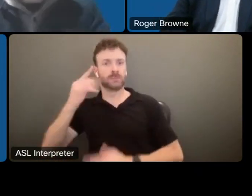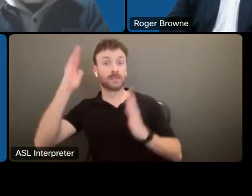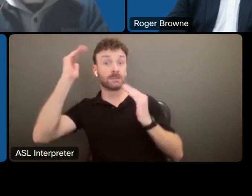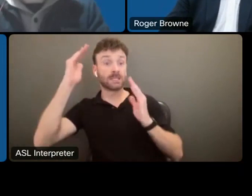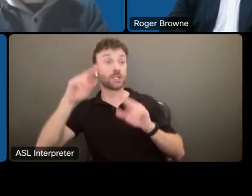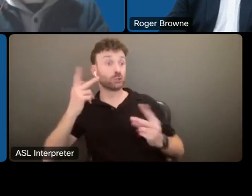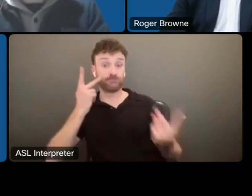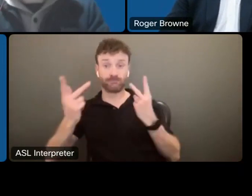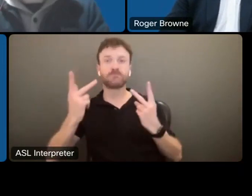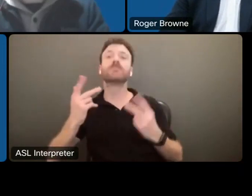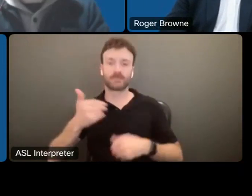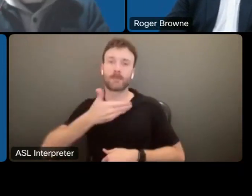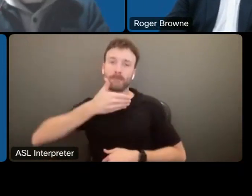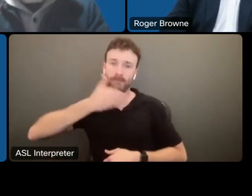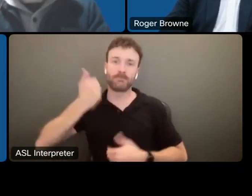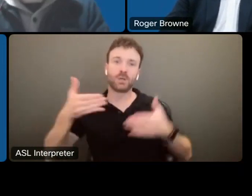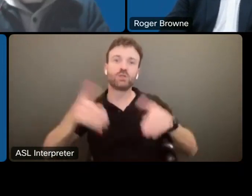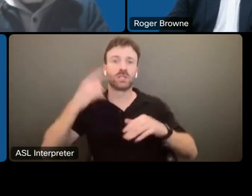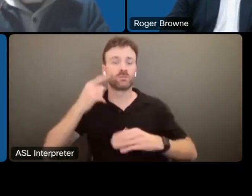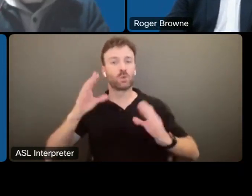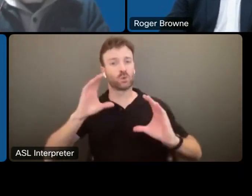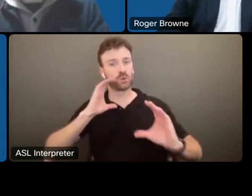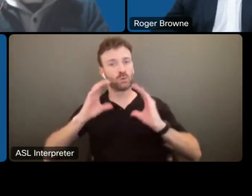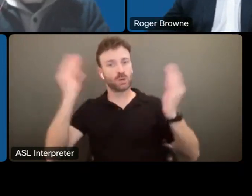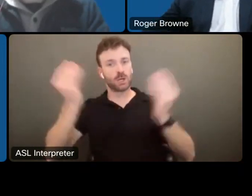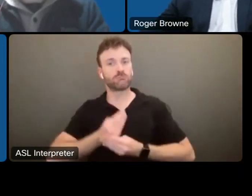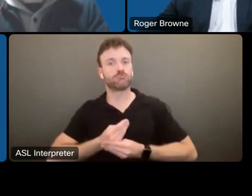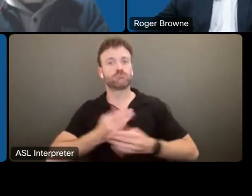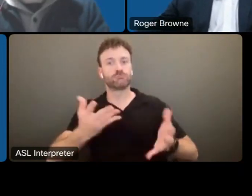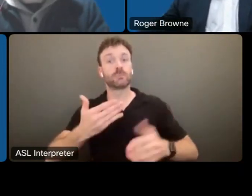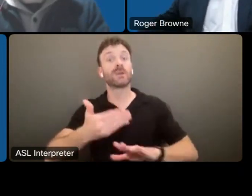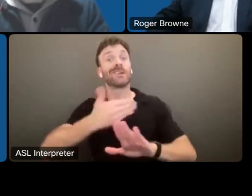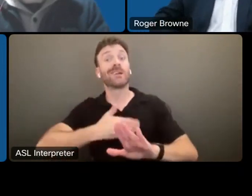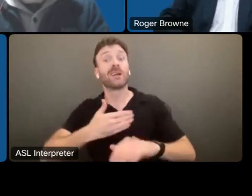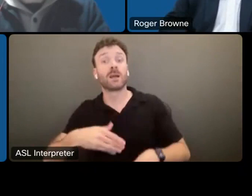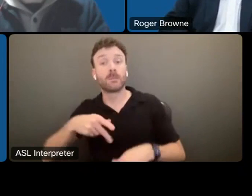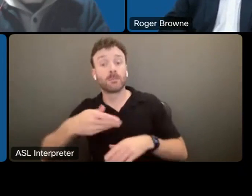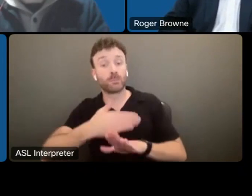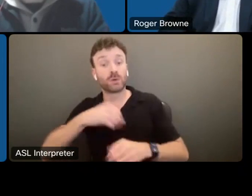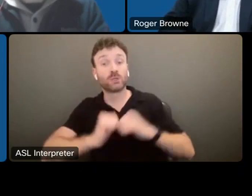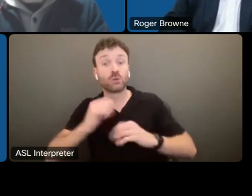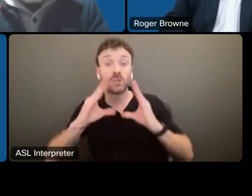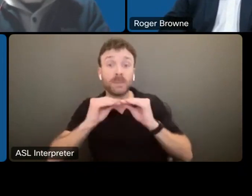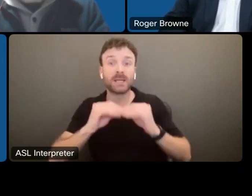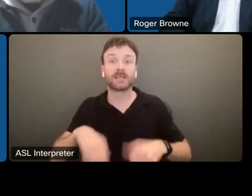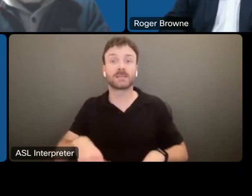the better chance we have of communicating through pre-construction meetings, through the legal language and contracts and permits,